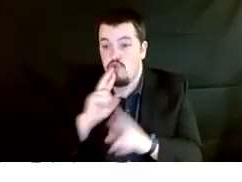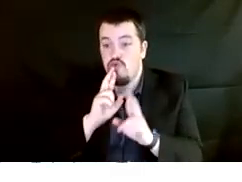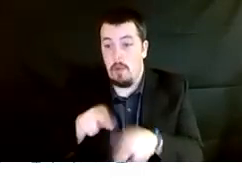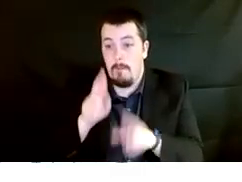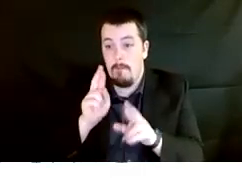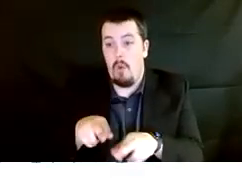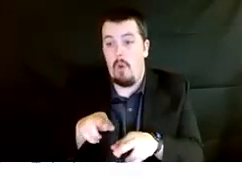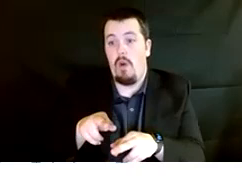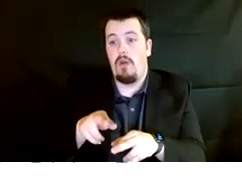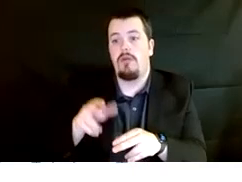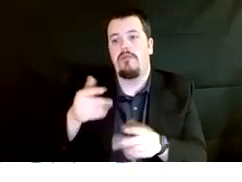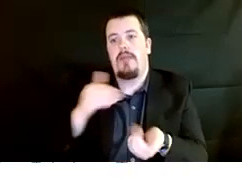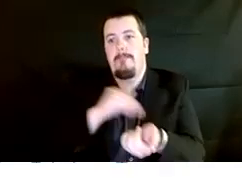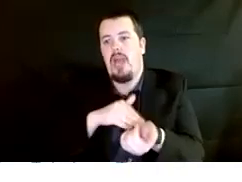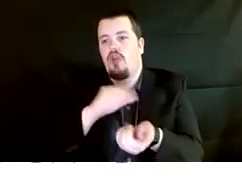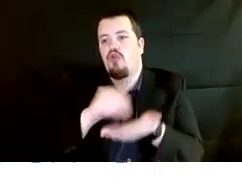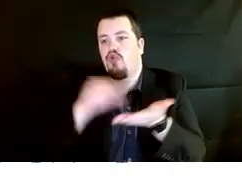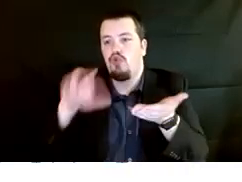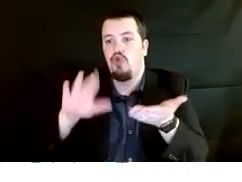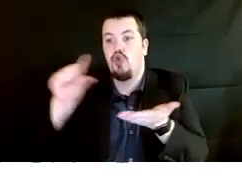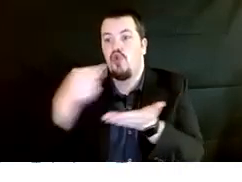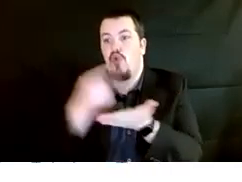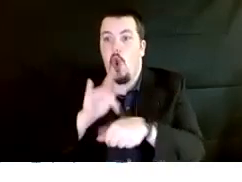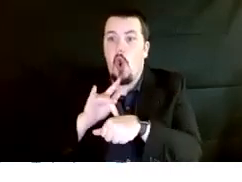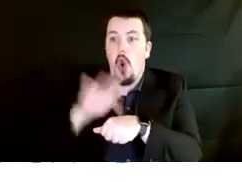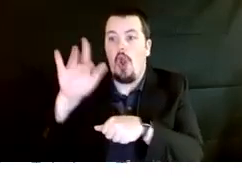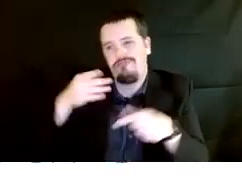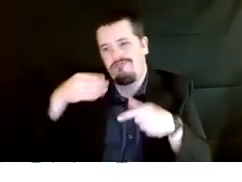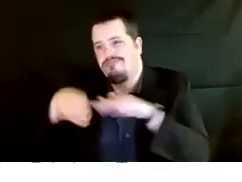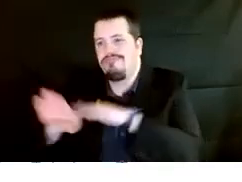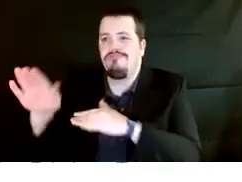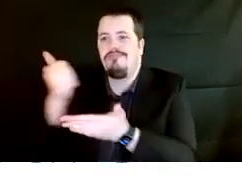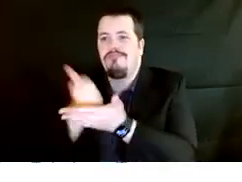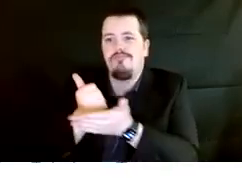medical students graduating early and going out into the field to start practicing